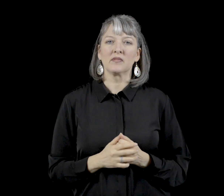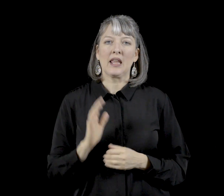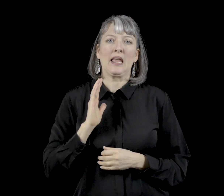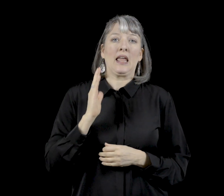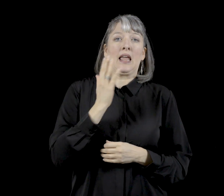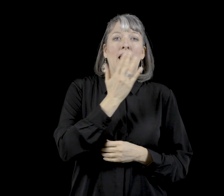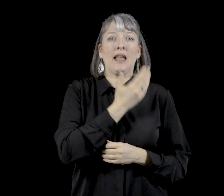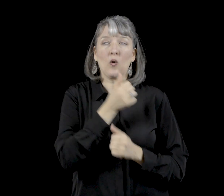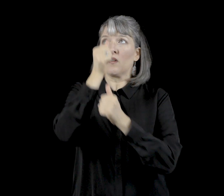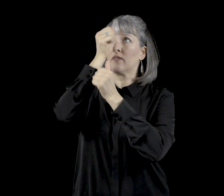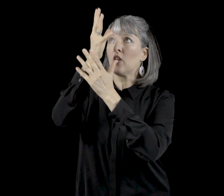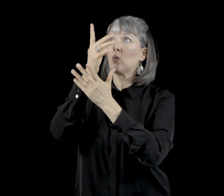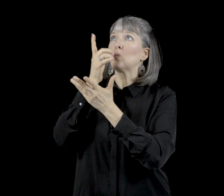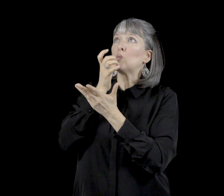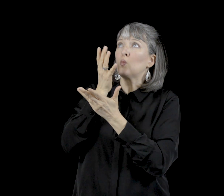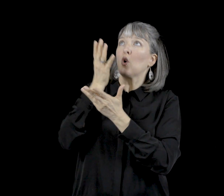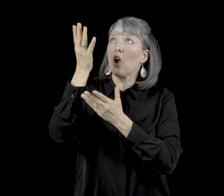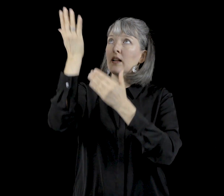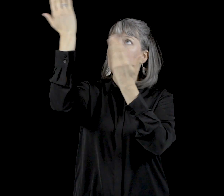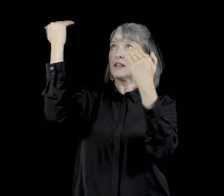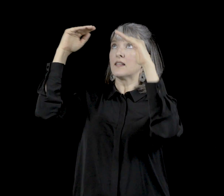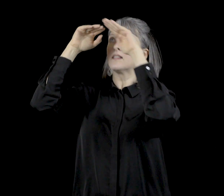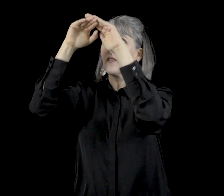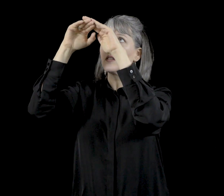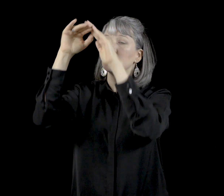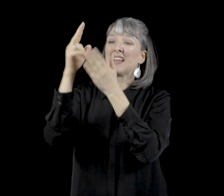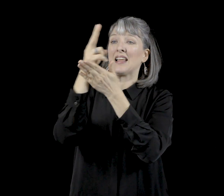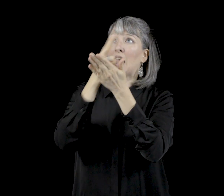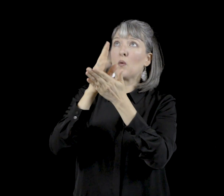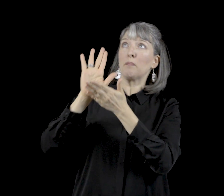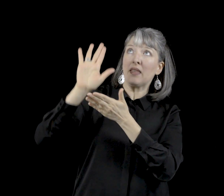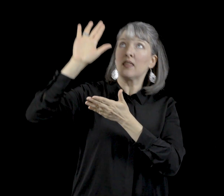Our Father who art in heaven. Hallowed be thy name...